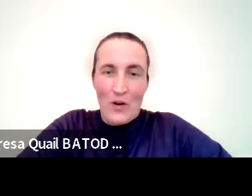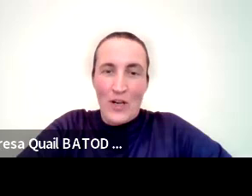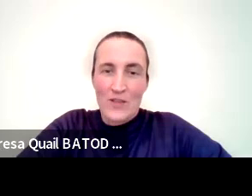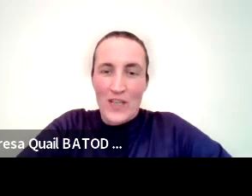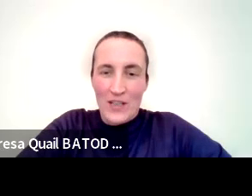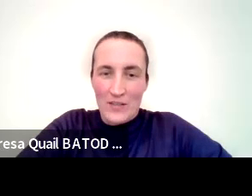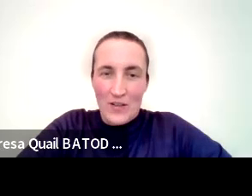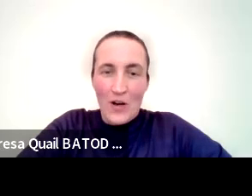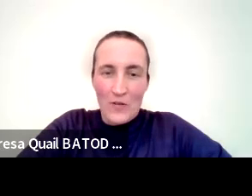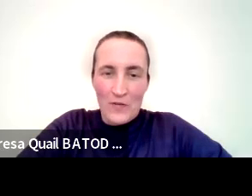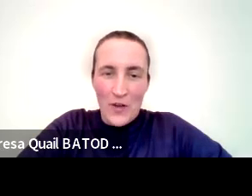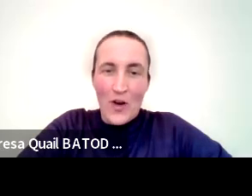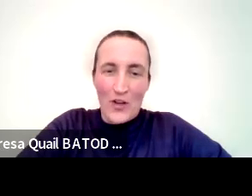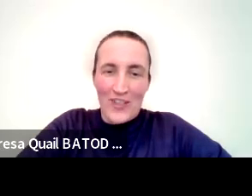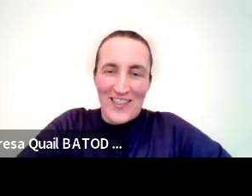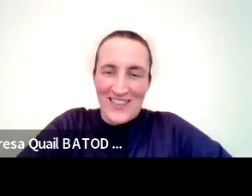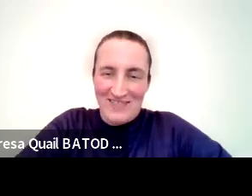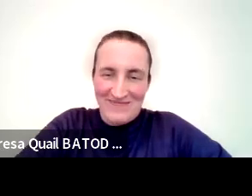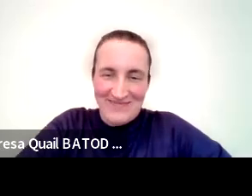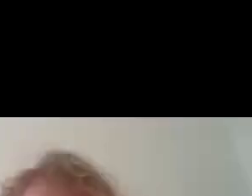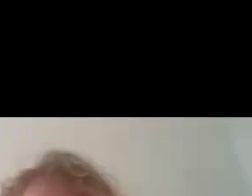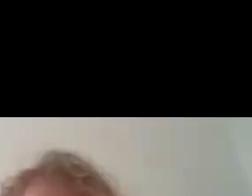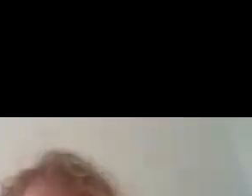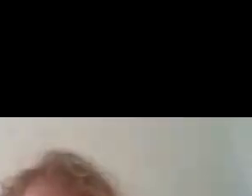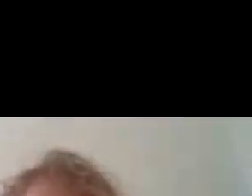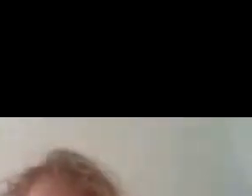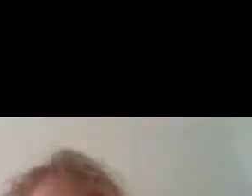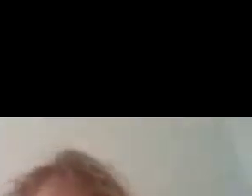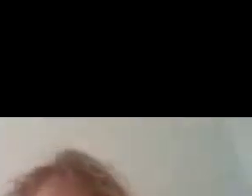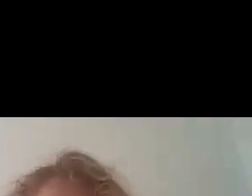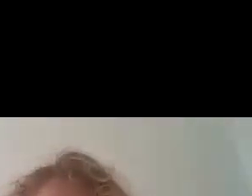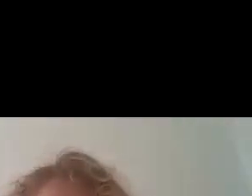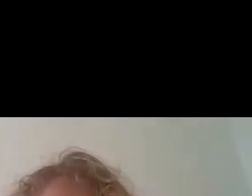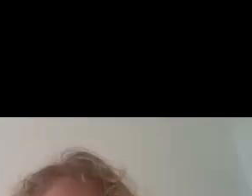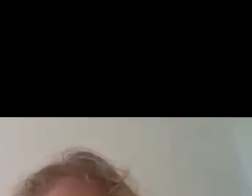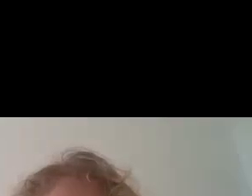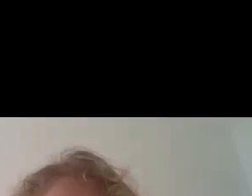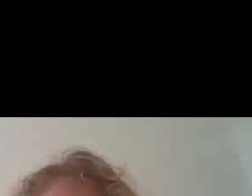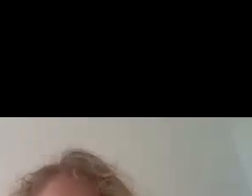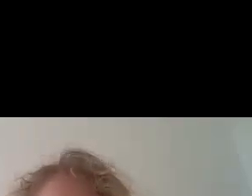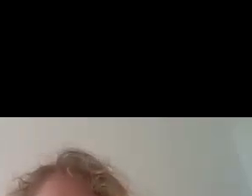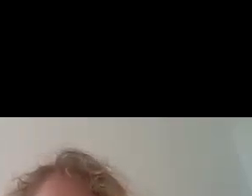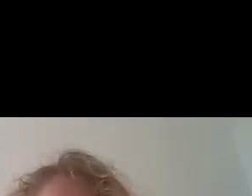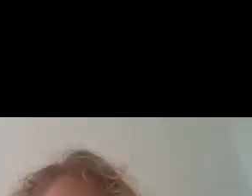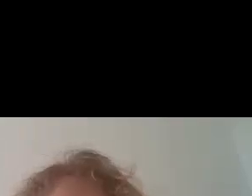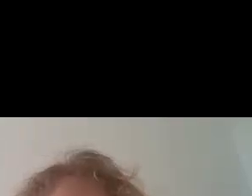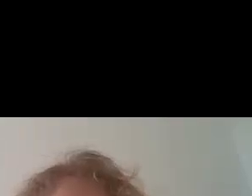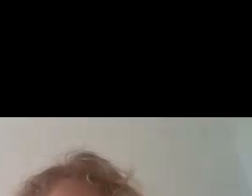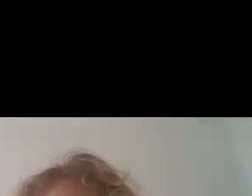All else fails. Off, on. If in doubt, switch it off and switch it on again.